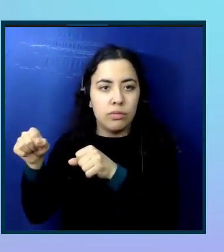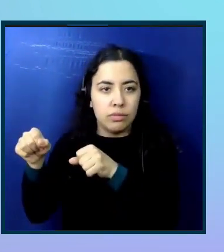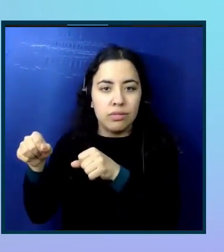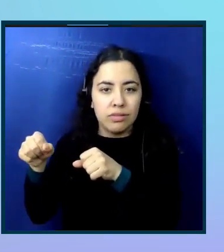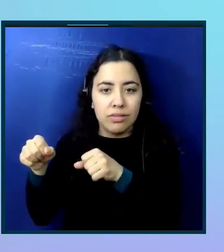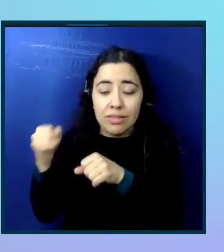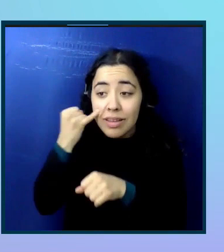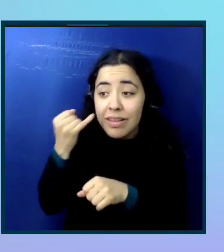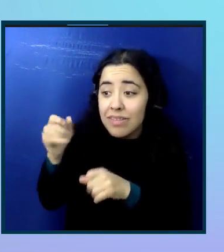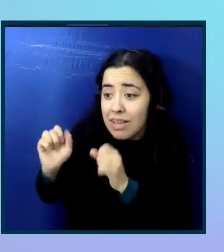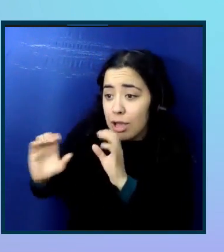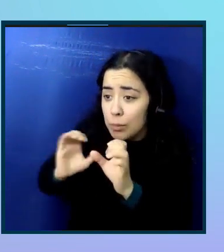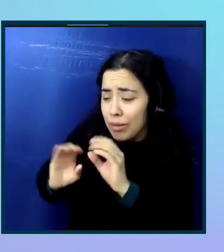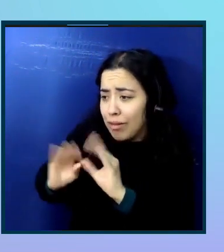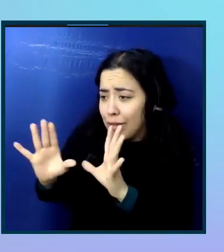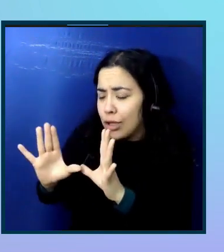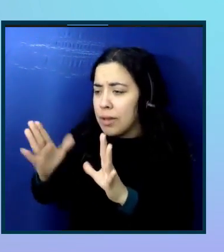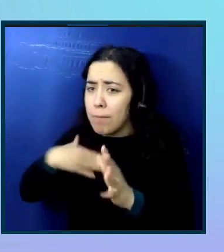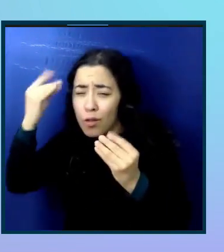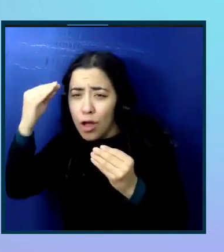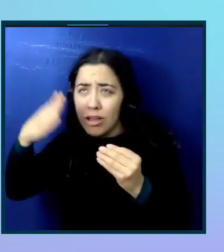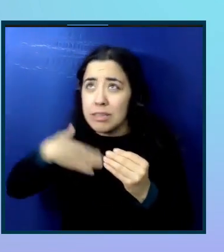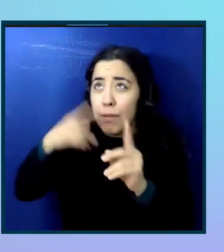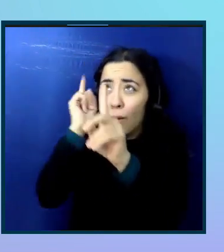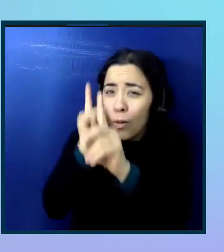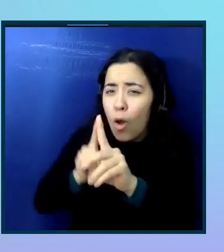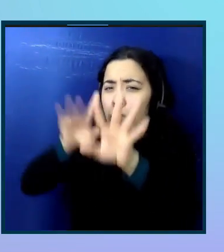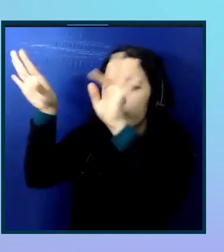And if you can communicate to them, these different methods and principles,